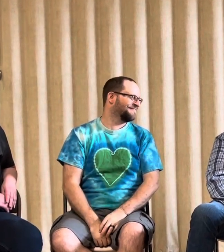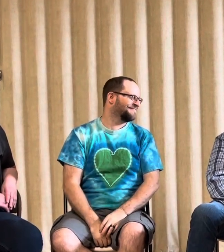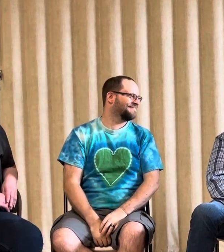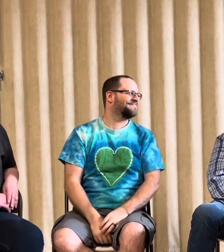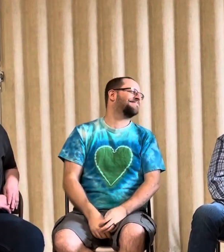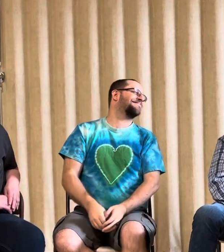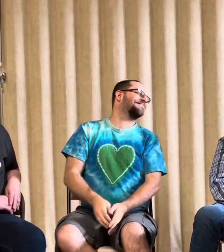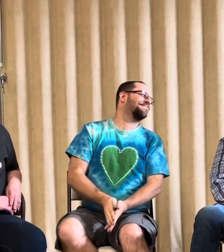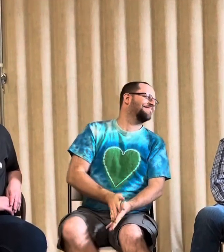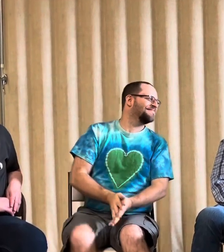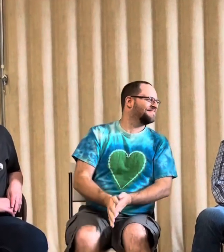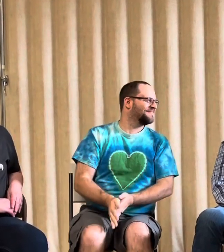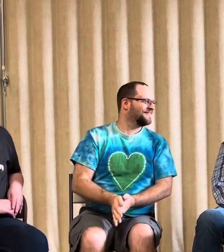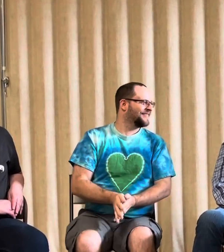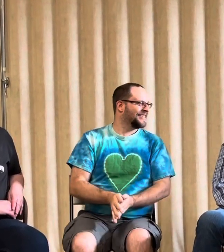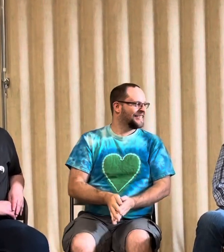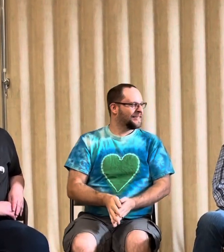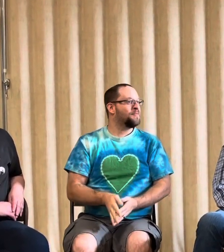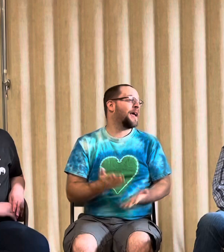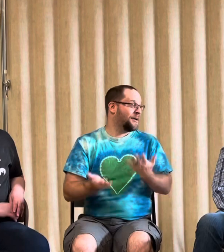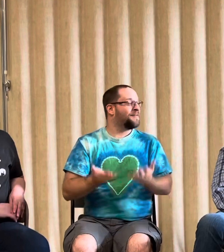Are you going to make me walk the plank next? AARON: Maybe.